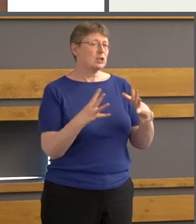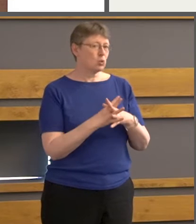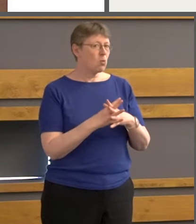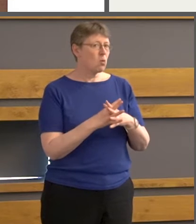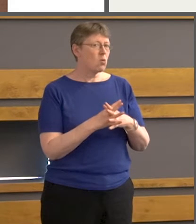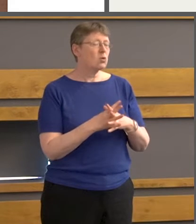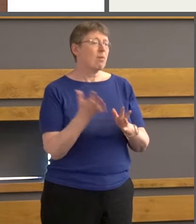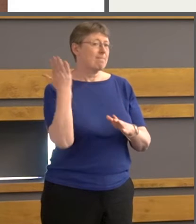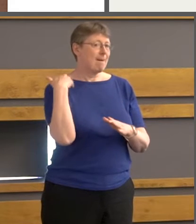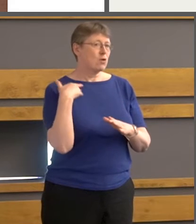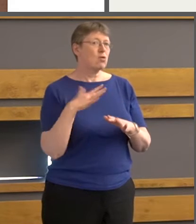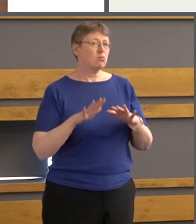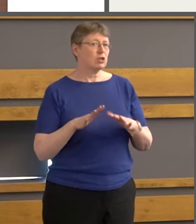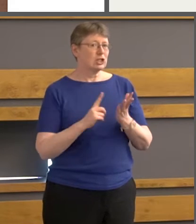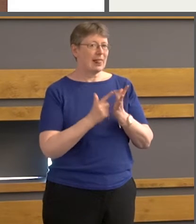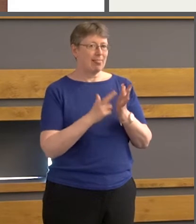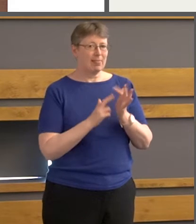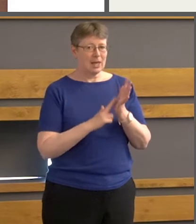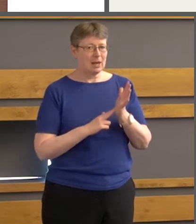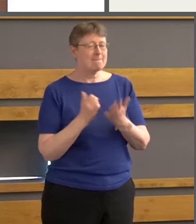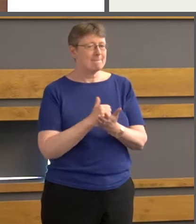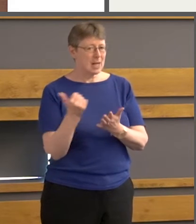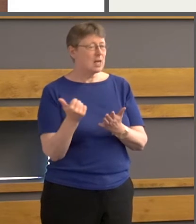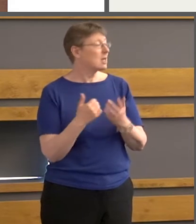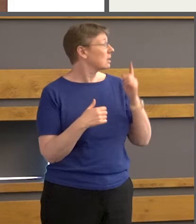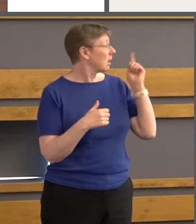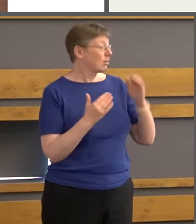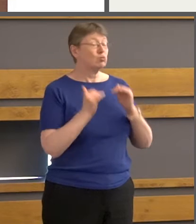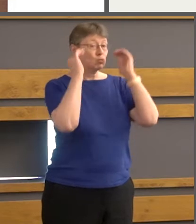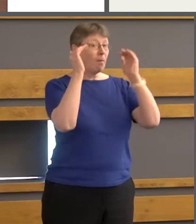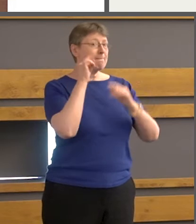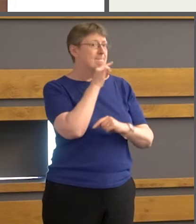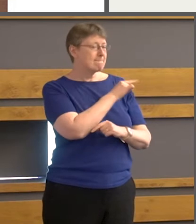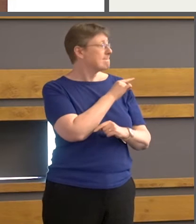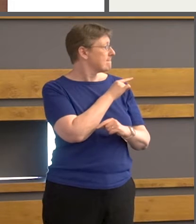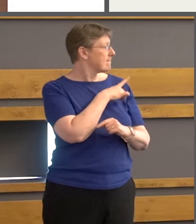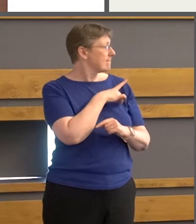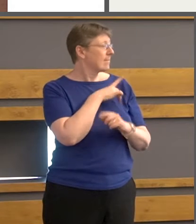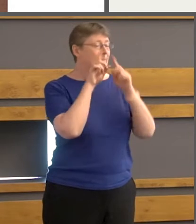So this is the kind of the top of the building and a decorative plaque that lines the side.